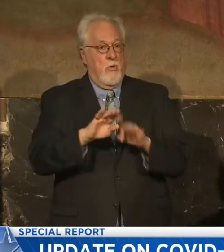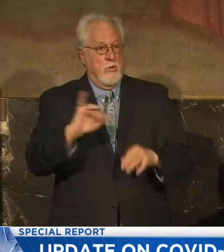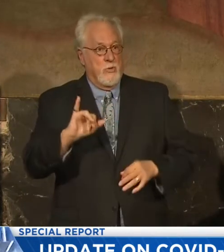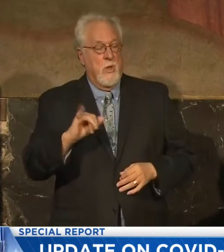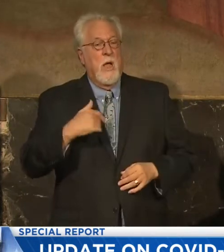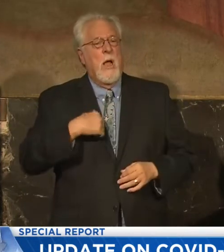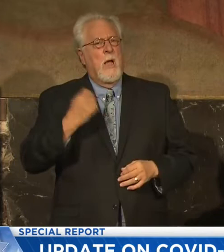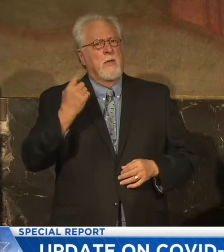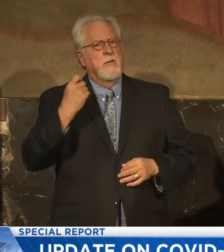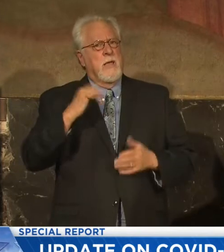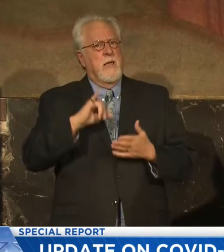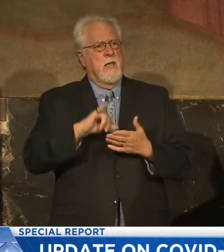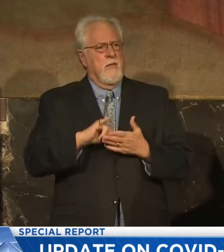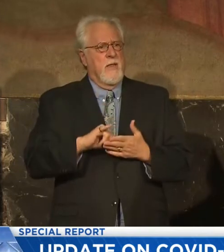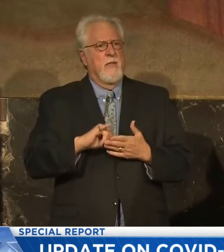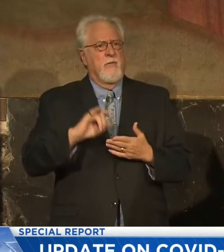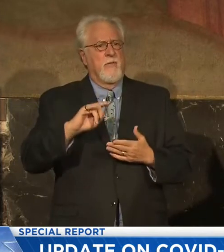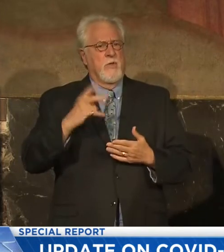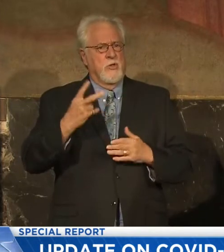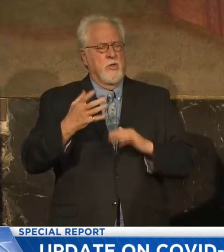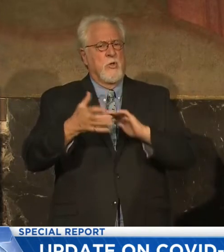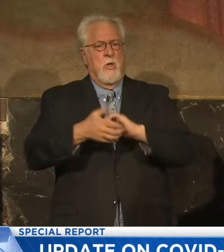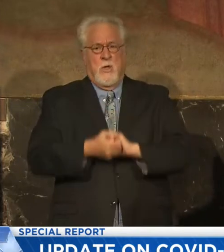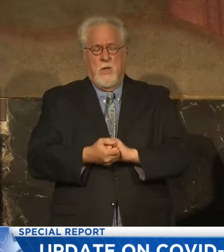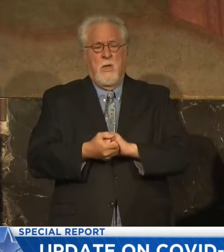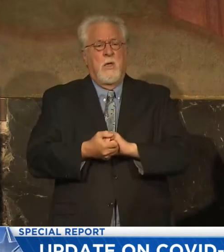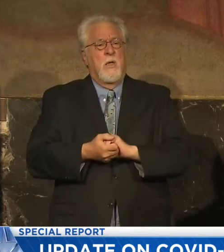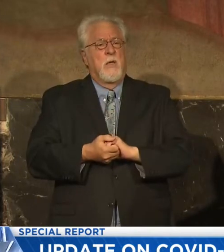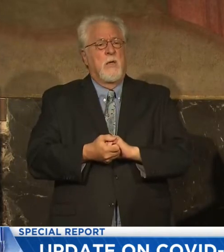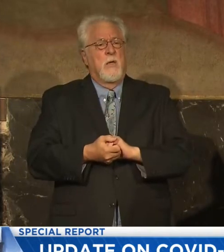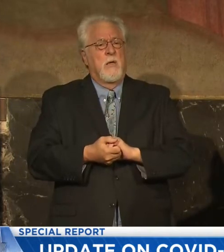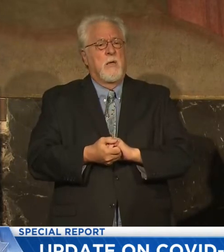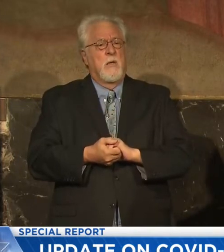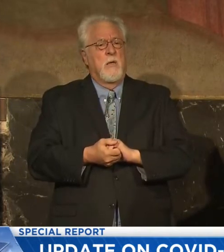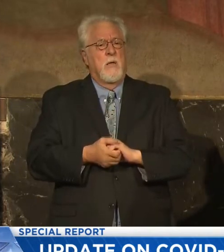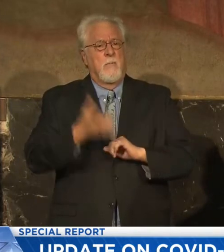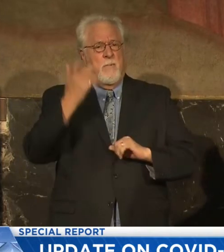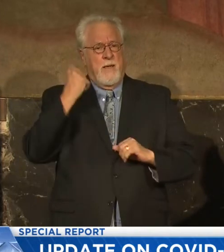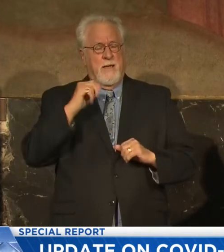HEALTH. THEY'RE DOING THAT TALKING TO COUNTER PARTS ACROSS THE COUNTRY. SO THAT'S GOING TO BE CRITICALLY